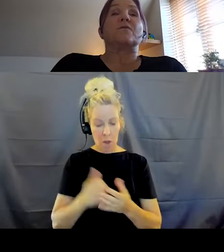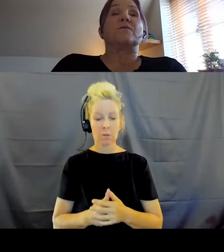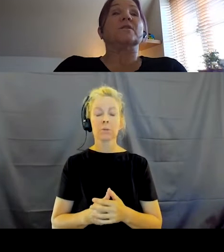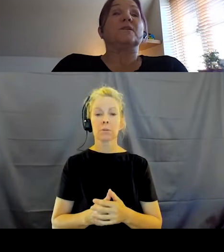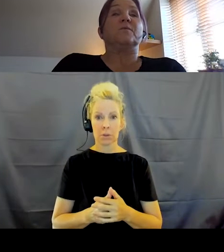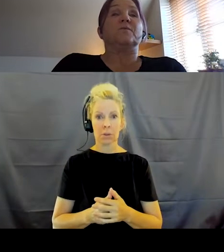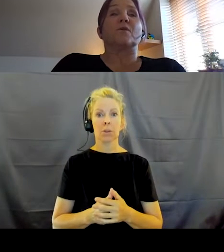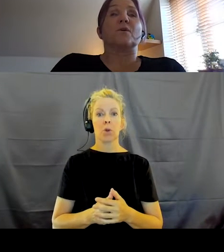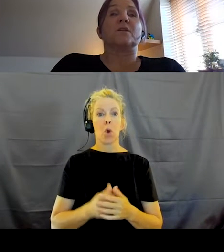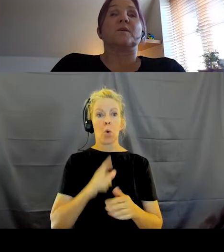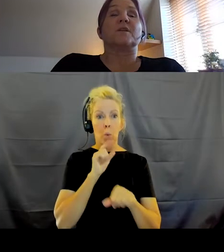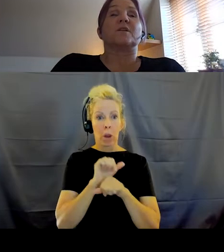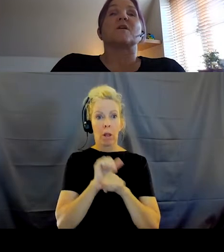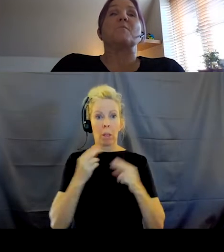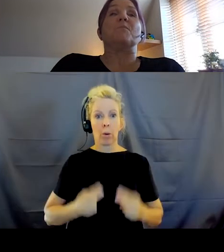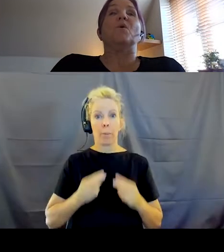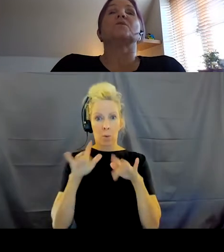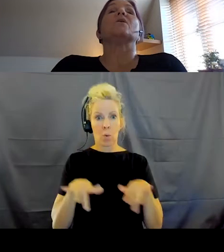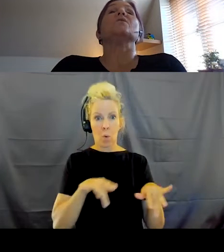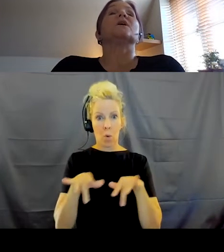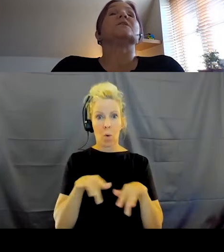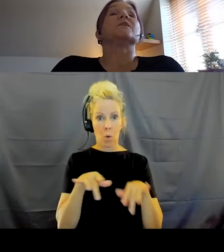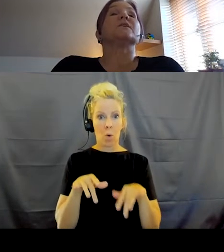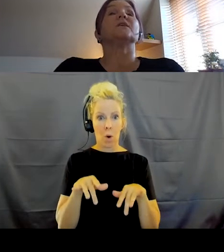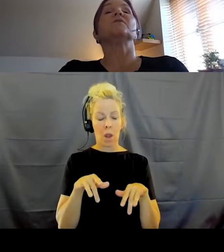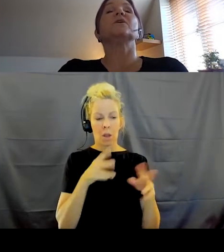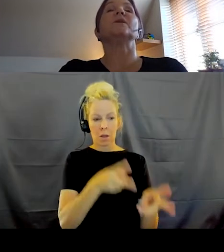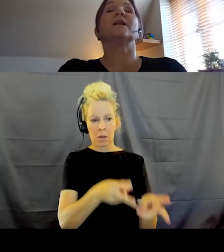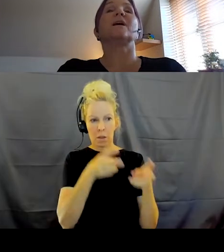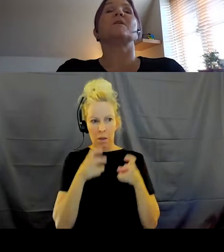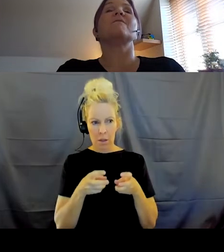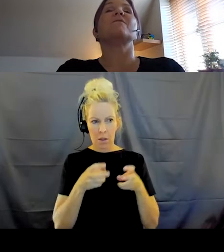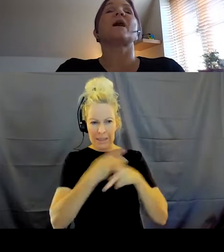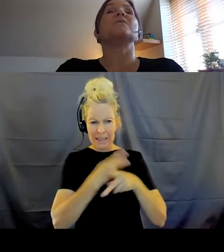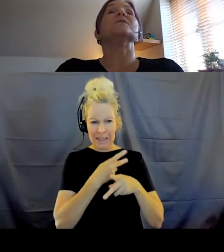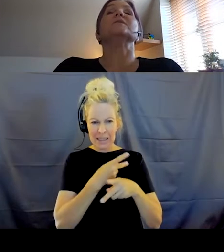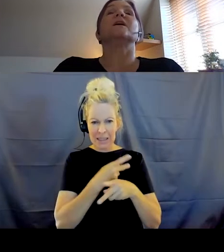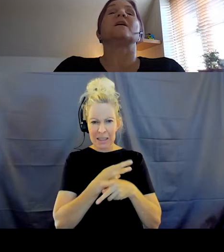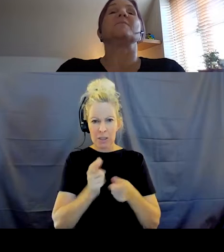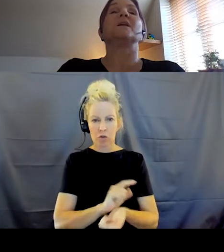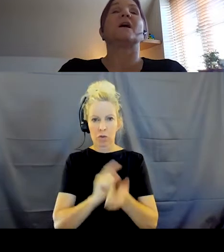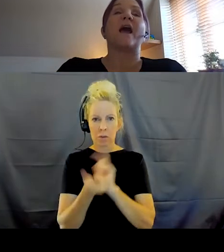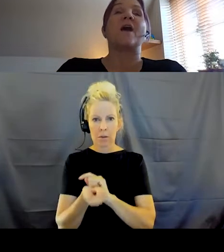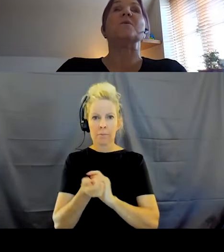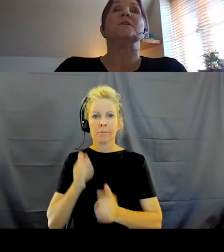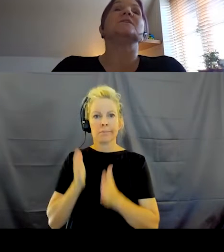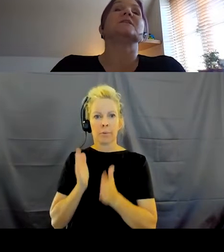of real recorded speech. Some poor soul has to sit in the recording lab for hours and I mean hours,